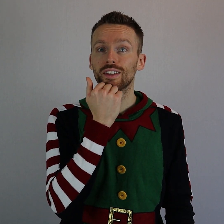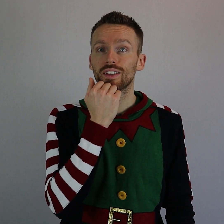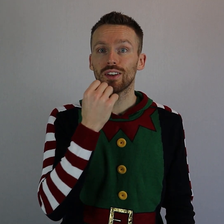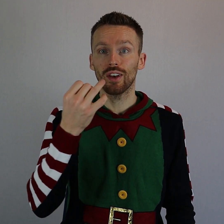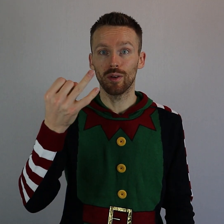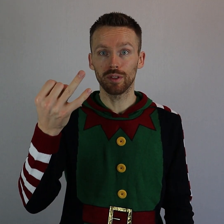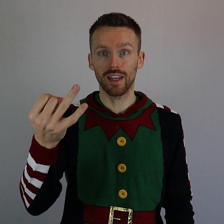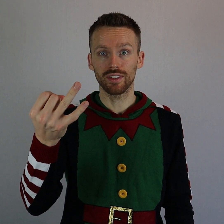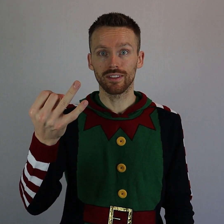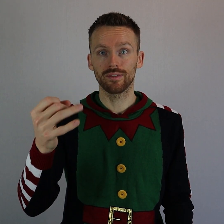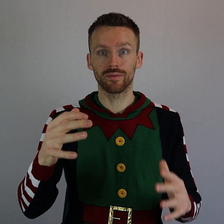number seven